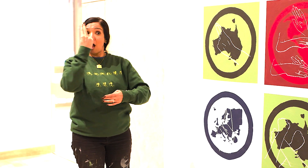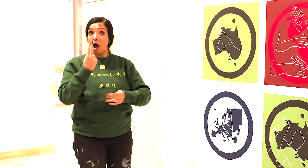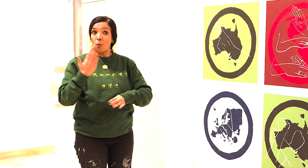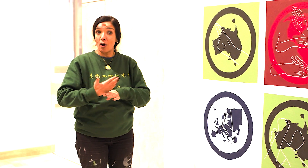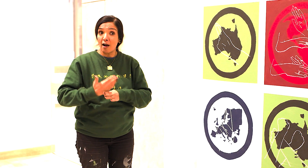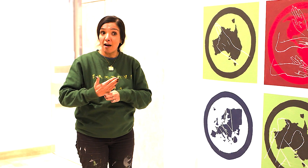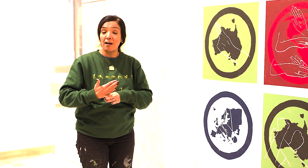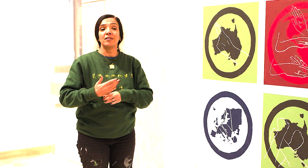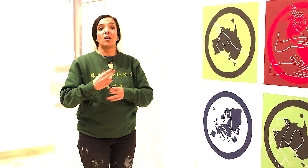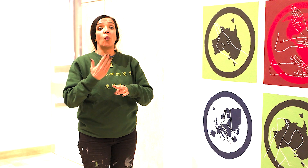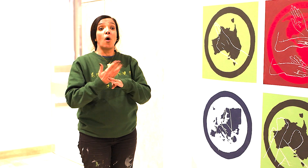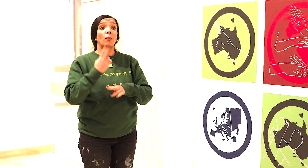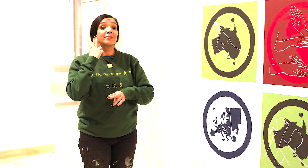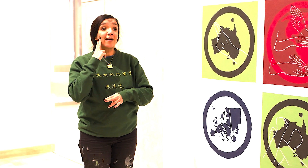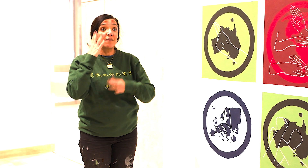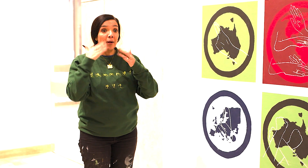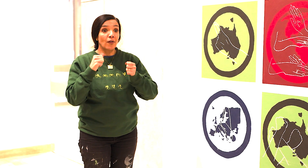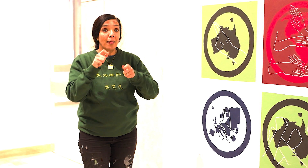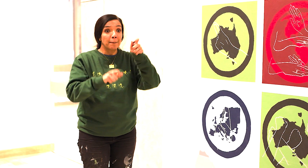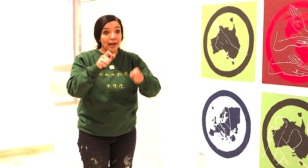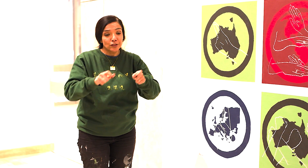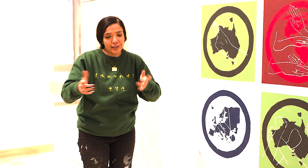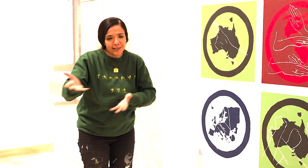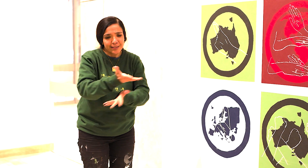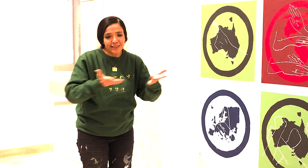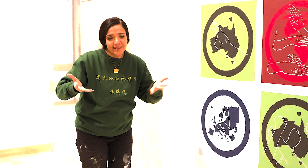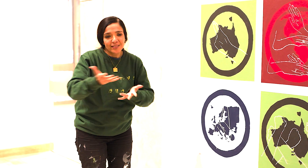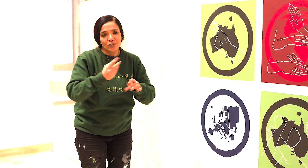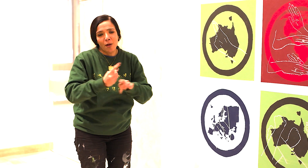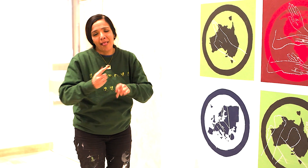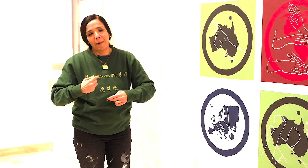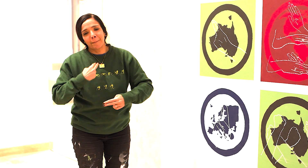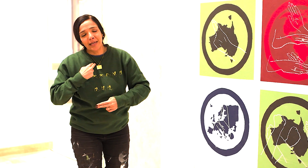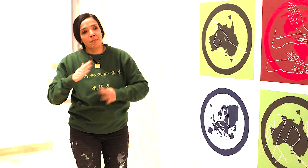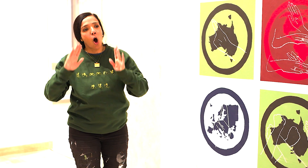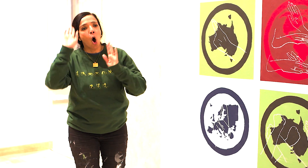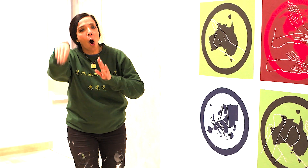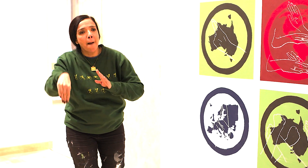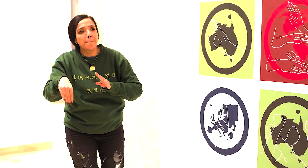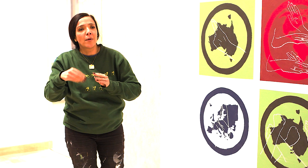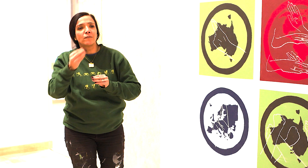they asked me to work with the Deaf mental health patients and have a discussion about what they missed